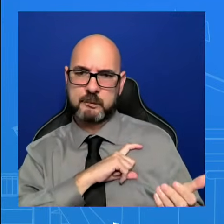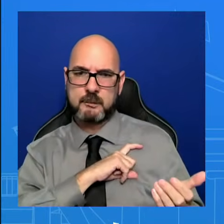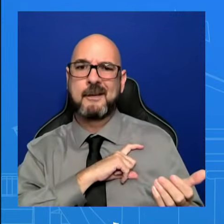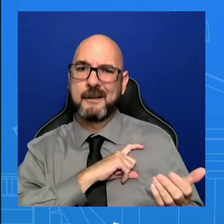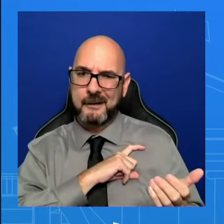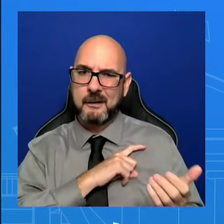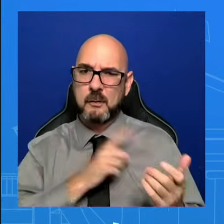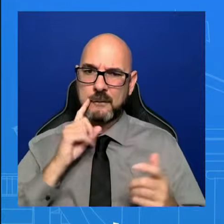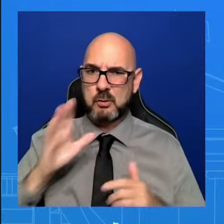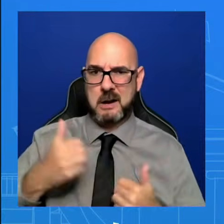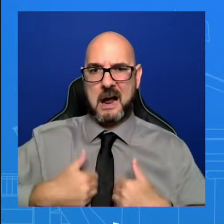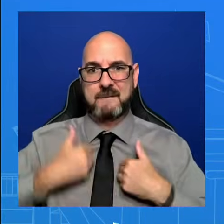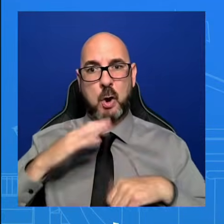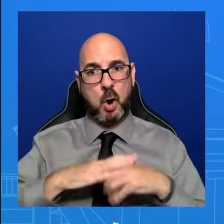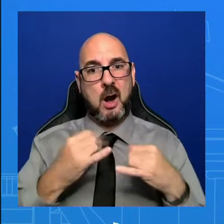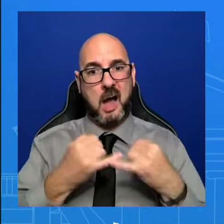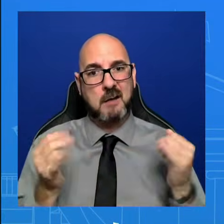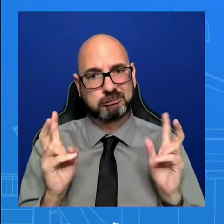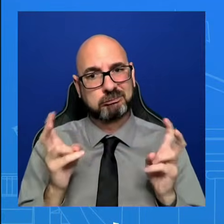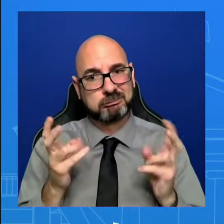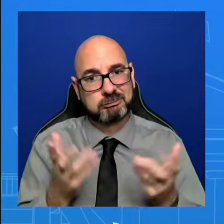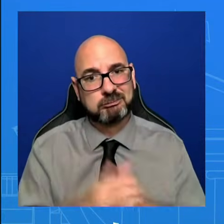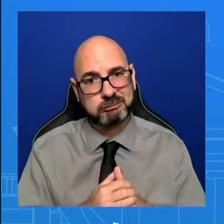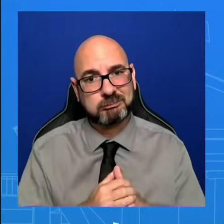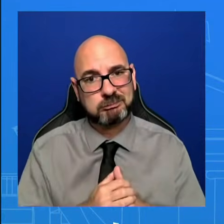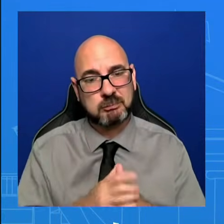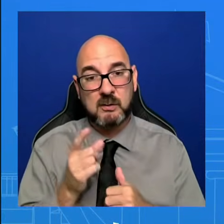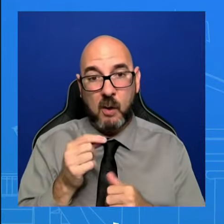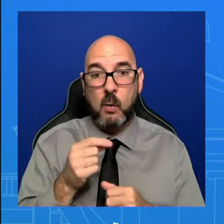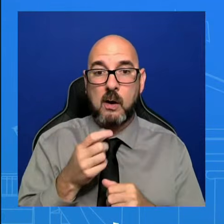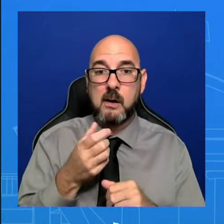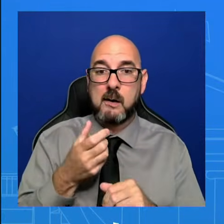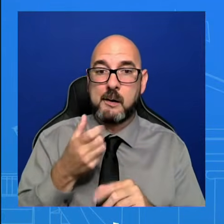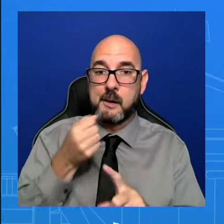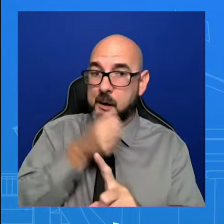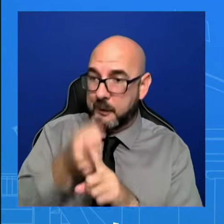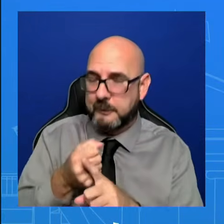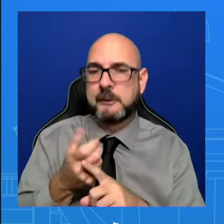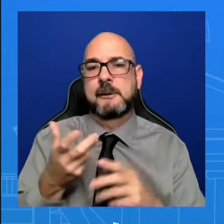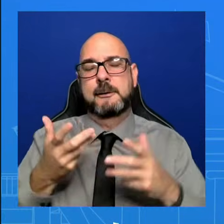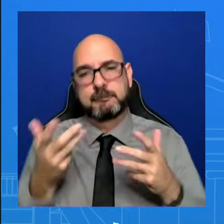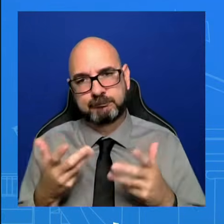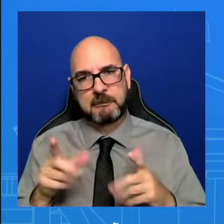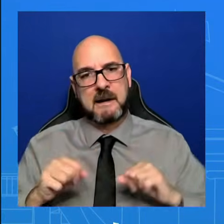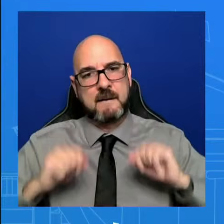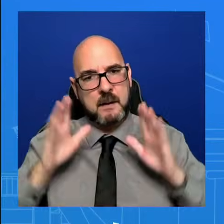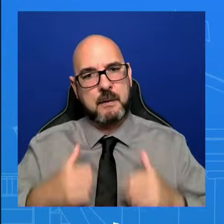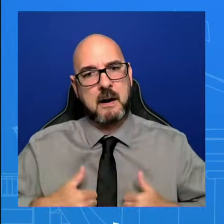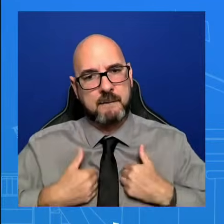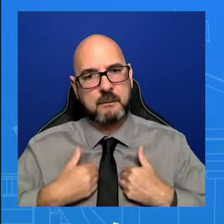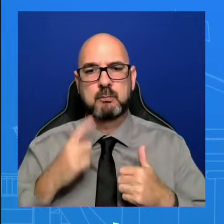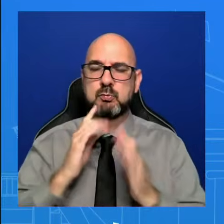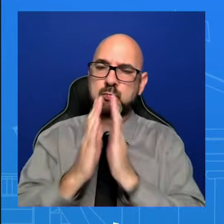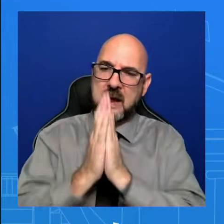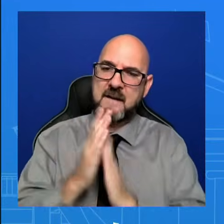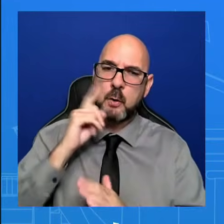and they made the ultimate sacrifice. So, obviously, we pray for -- for them. We pray for their families and others who were --